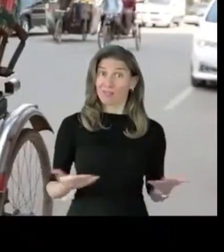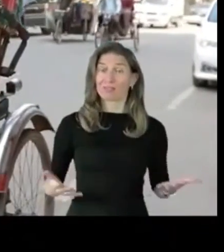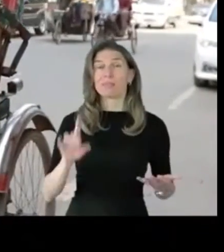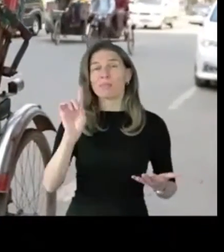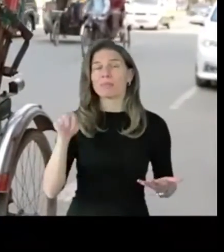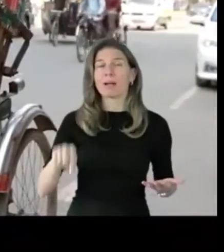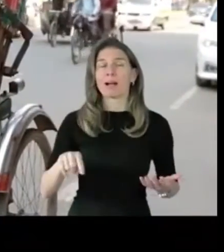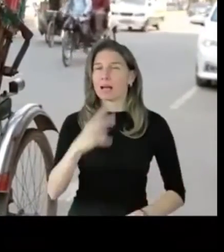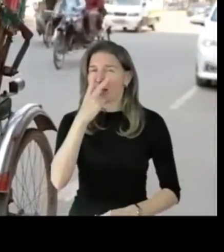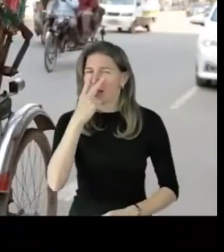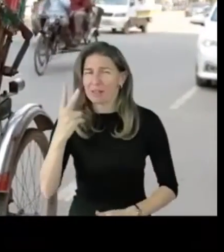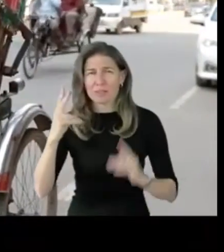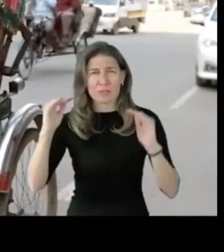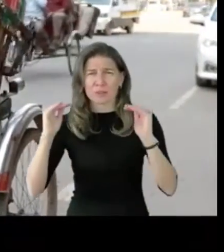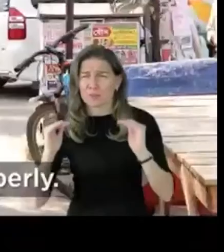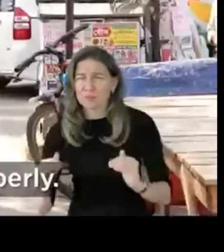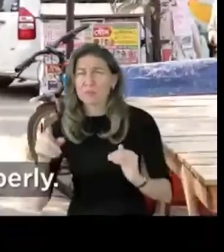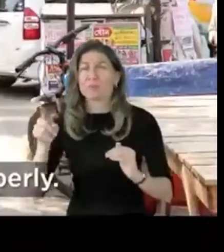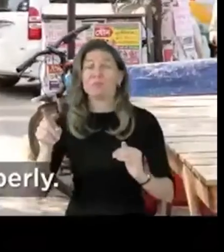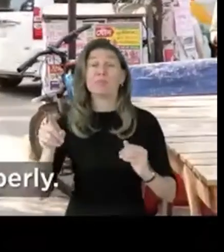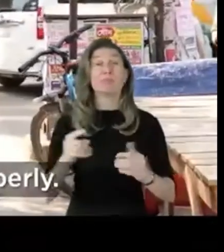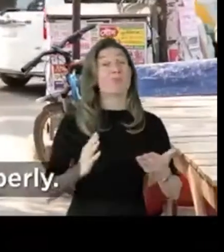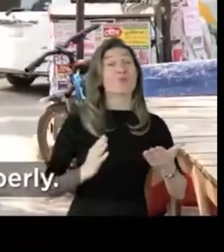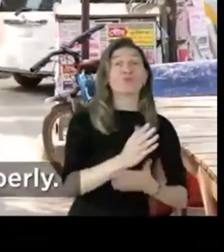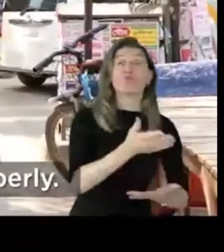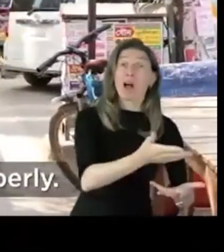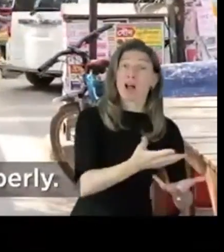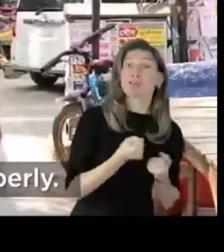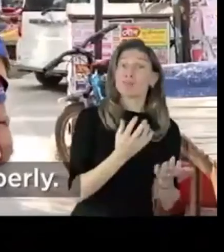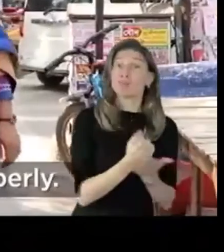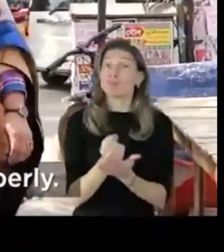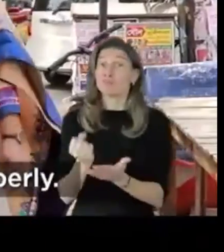But due to my vision I cannot enjoy my rights properly.